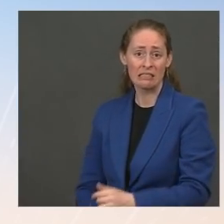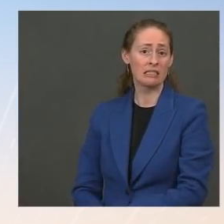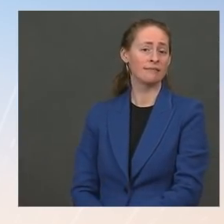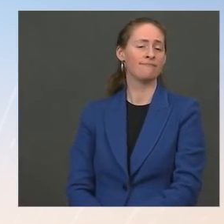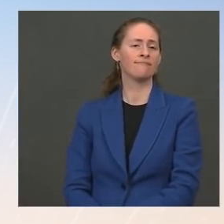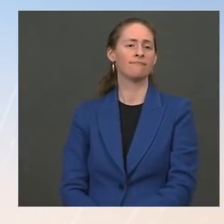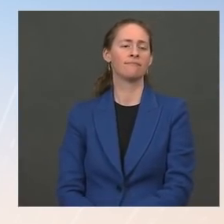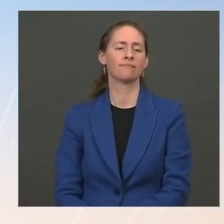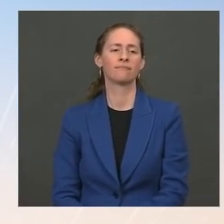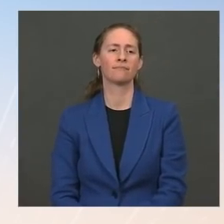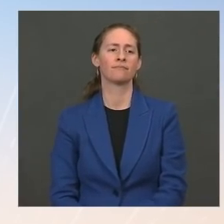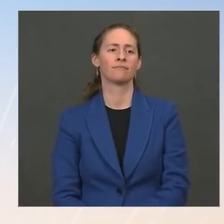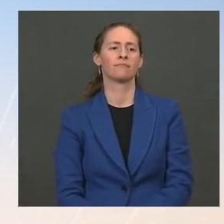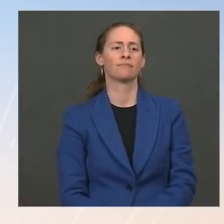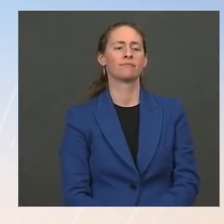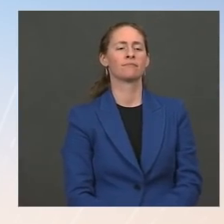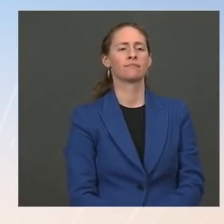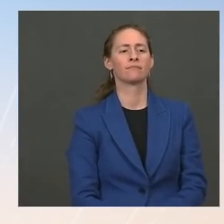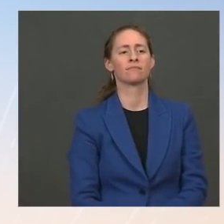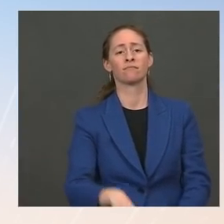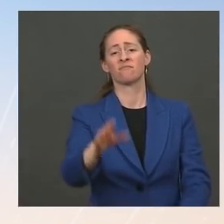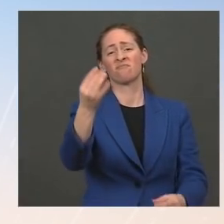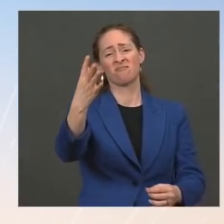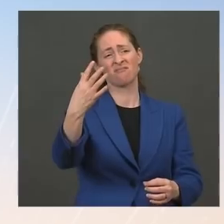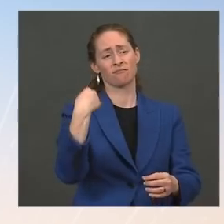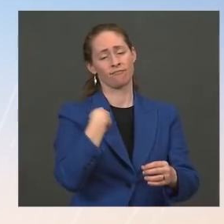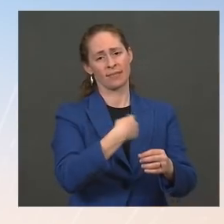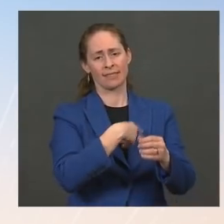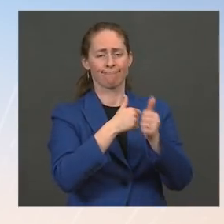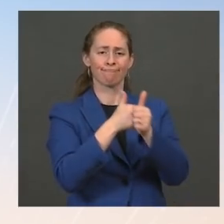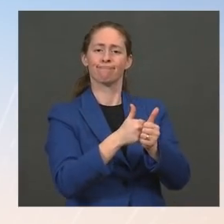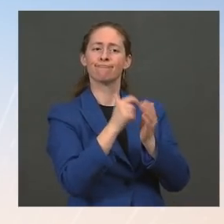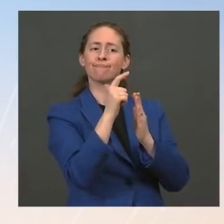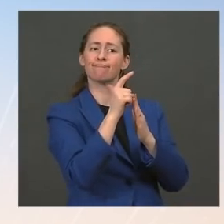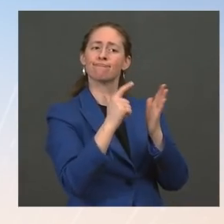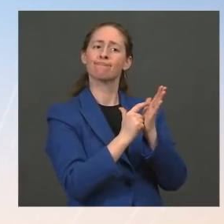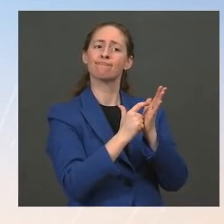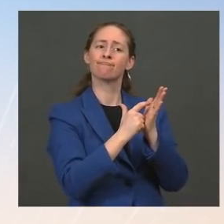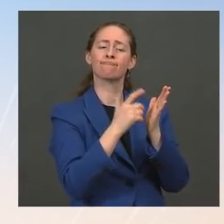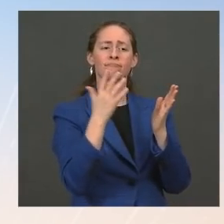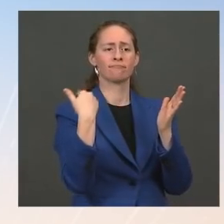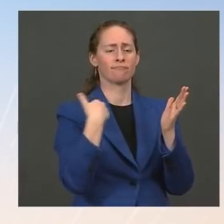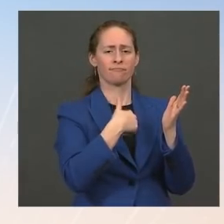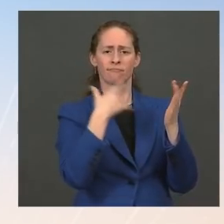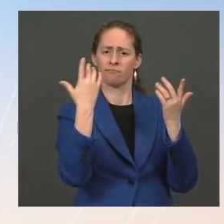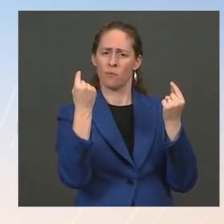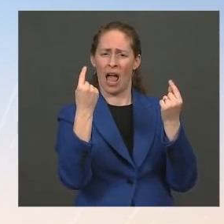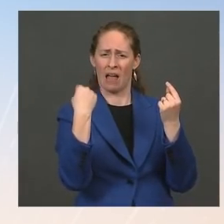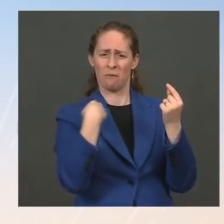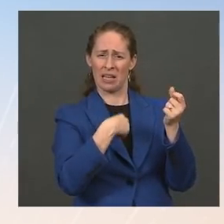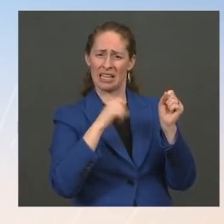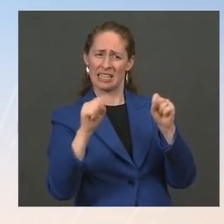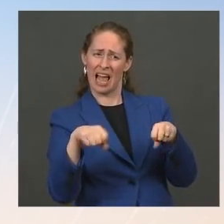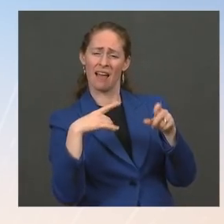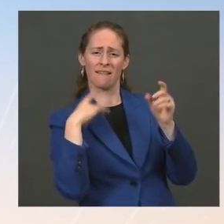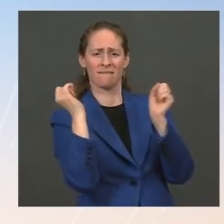and fight any efforts in court or otherwise to prevent local authorities, officials,